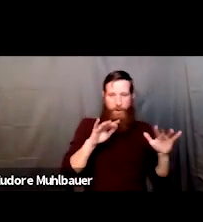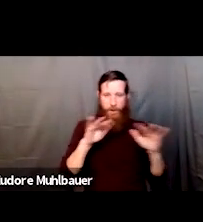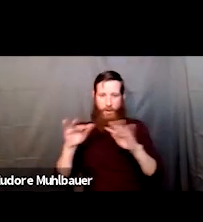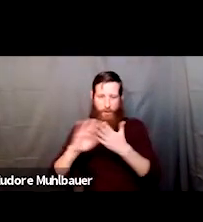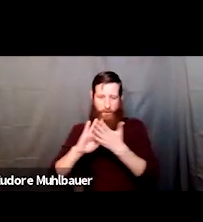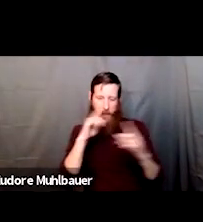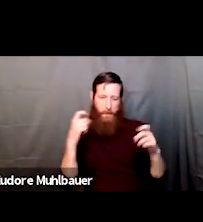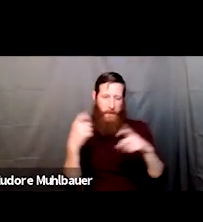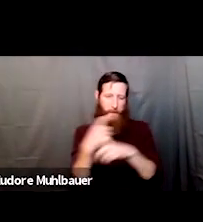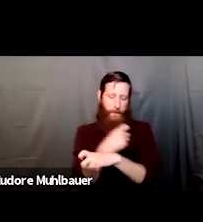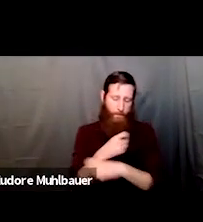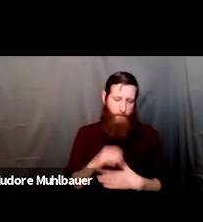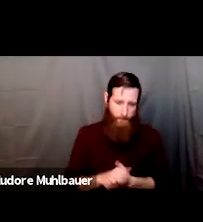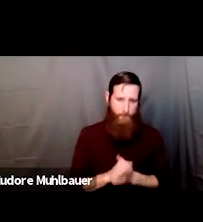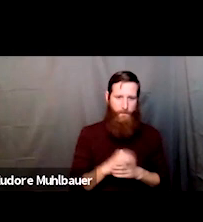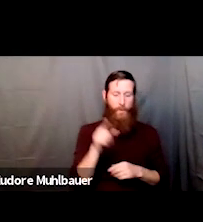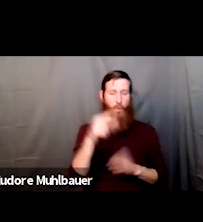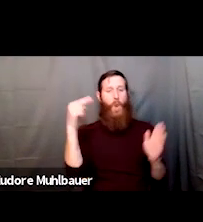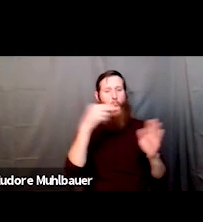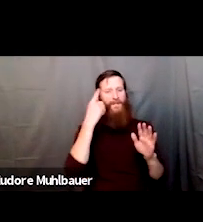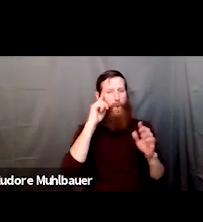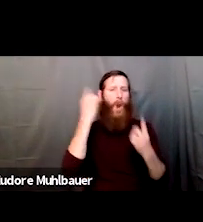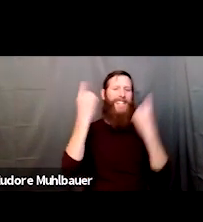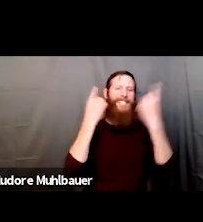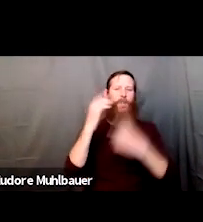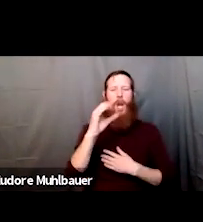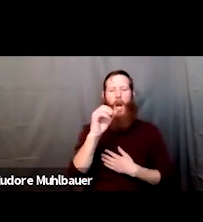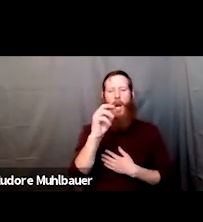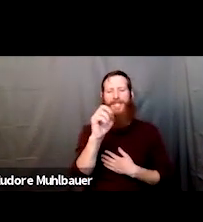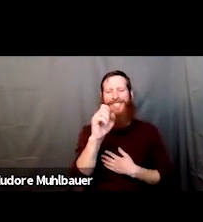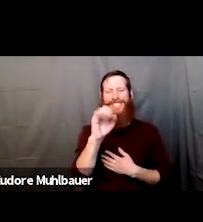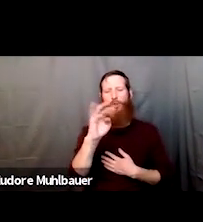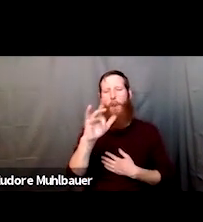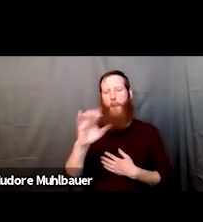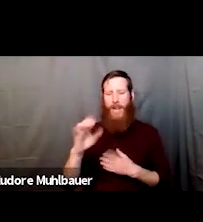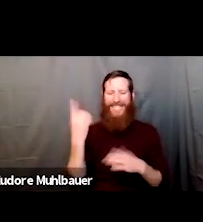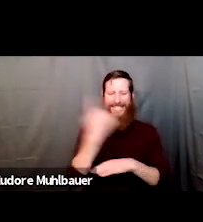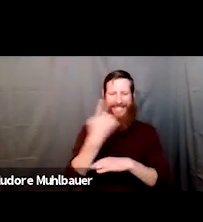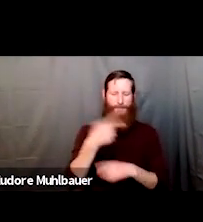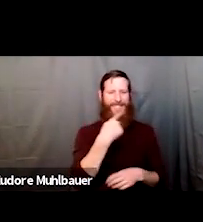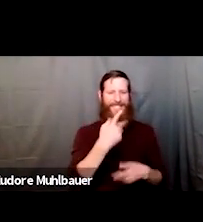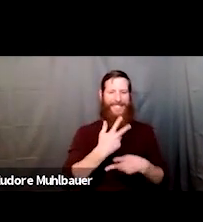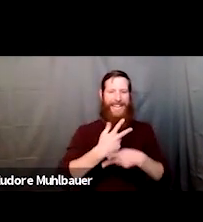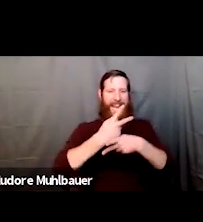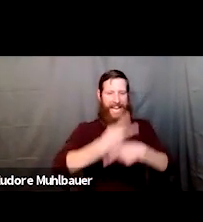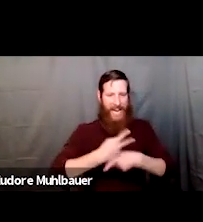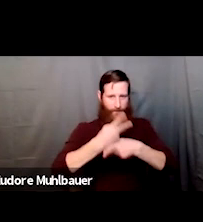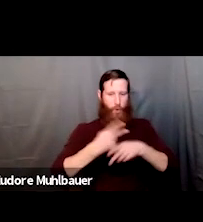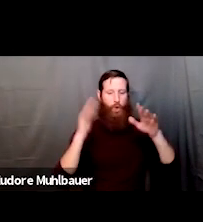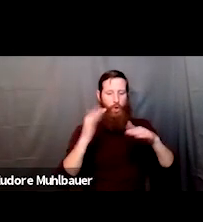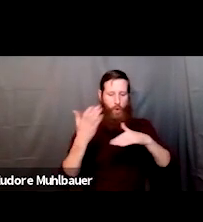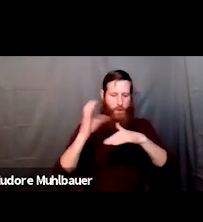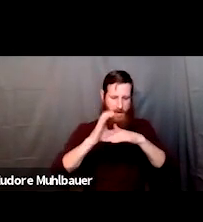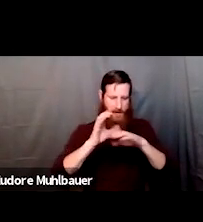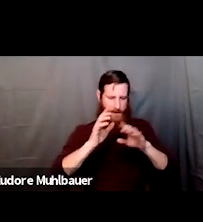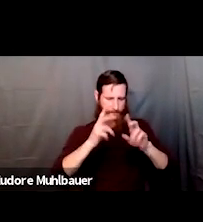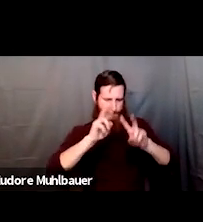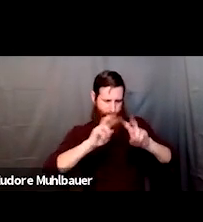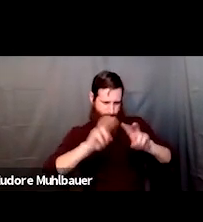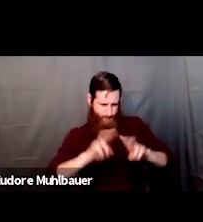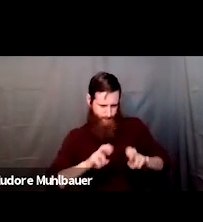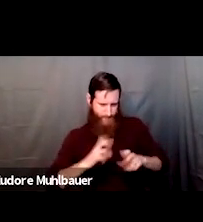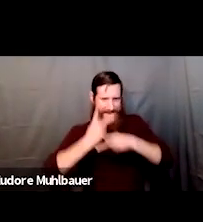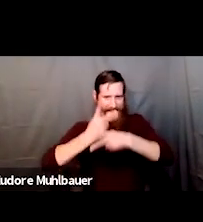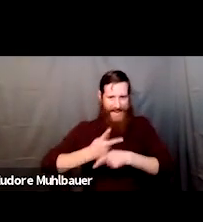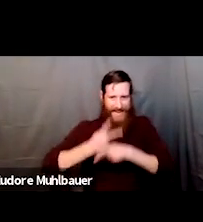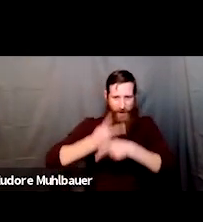So if we look at the definition for a considerable day, I have highlighted here the section, careful snowpack evaluation and cautious route finding and conservative decision making are essential